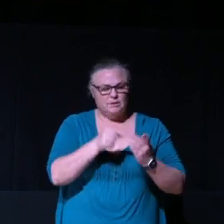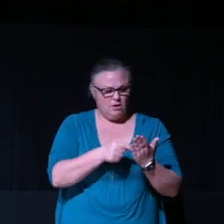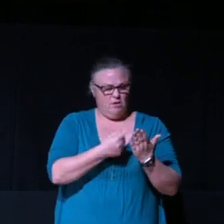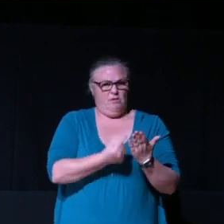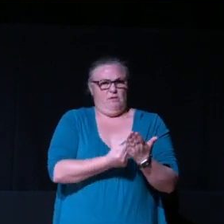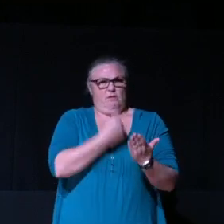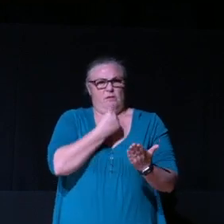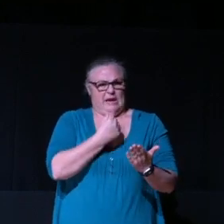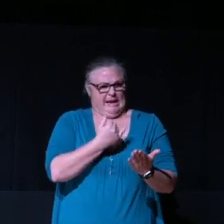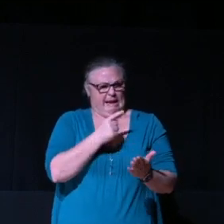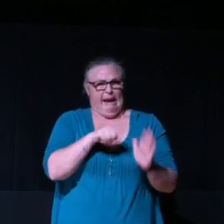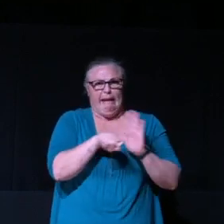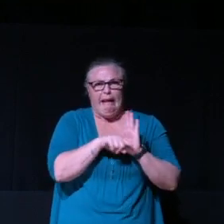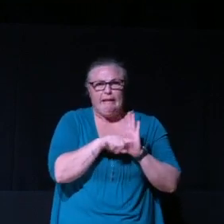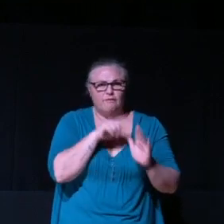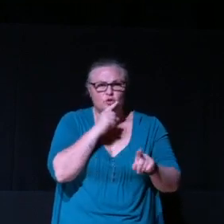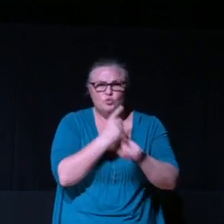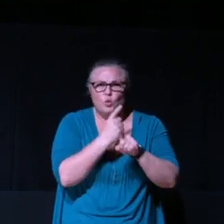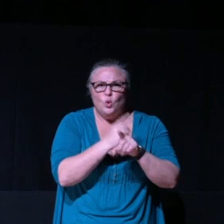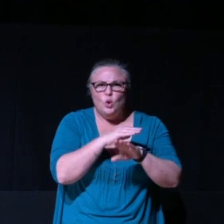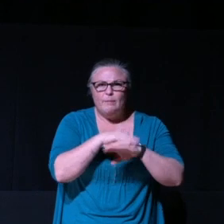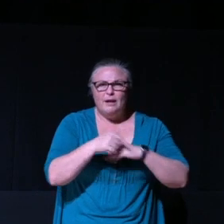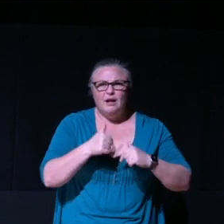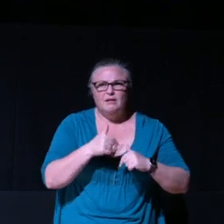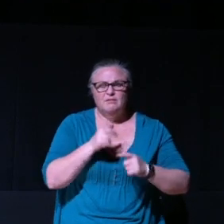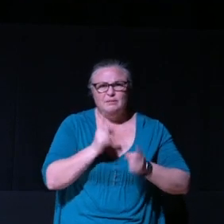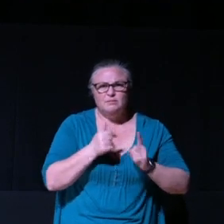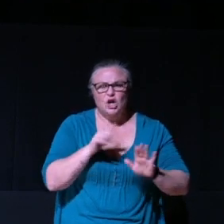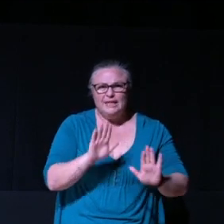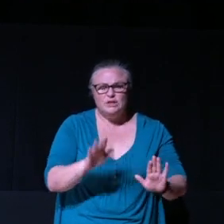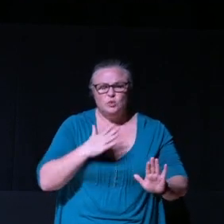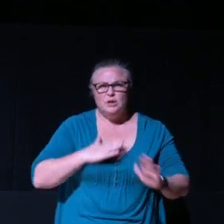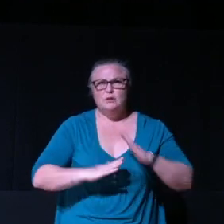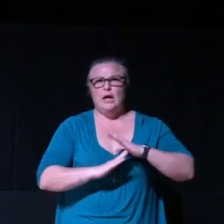what you've done and there has to be a moment of self assurance where you're like oh okay hang on let me listen to what